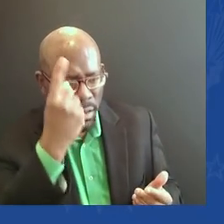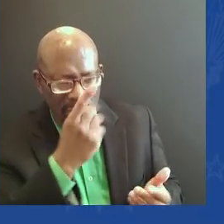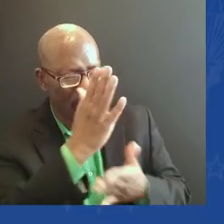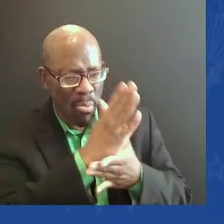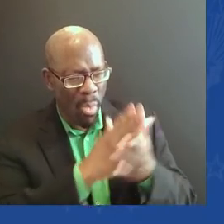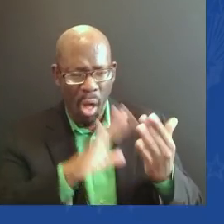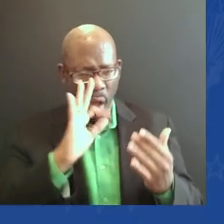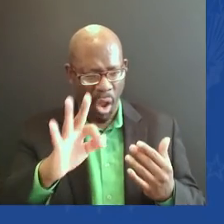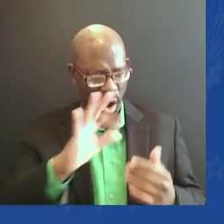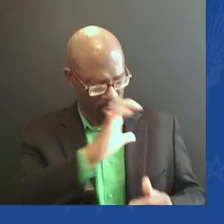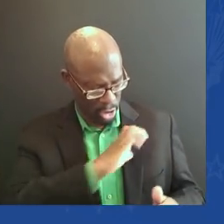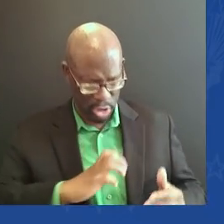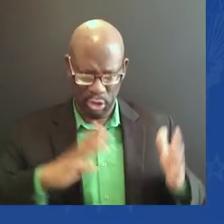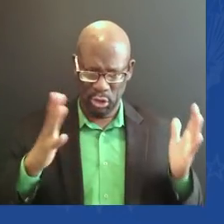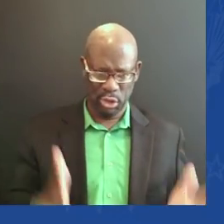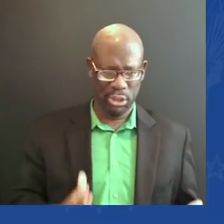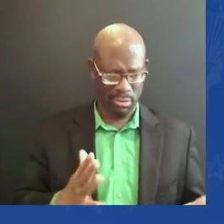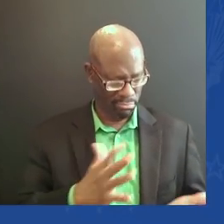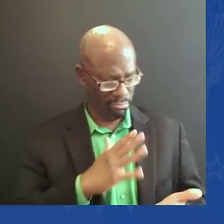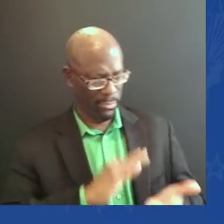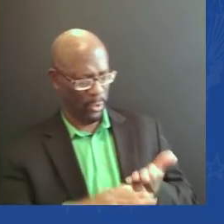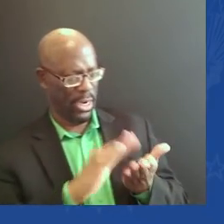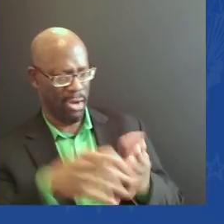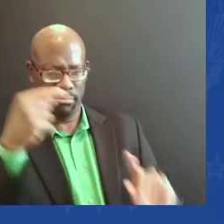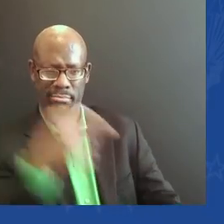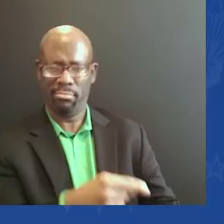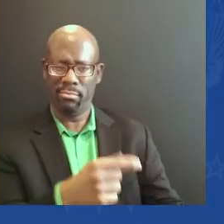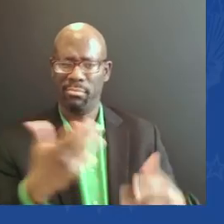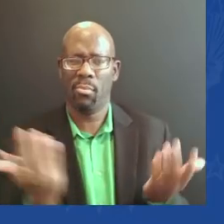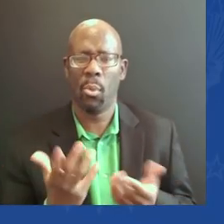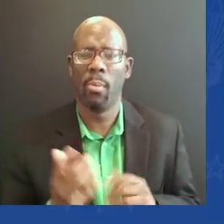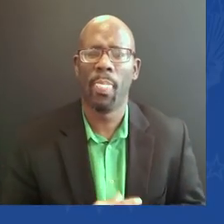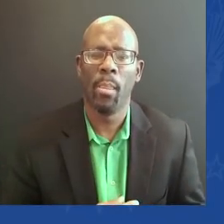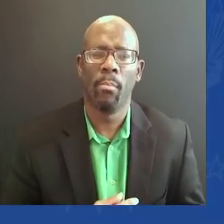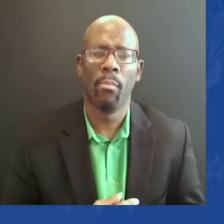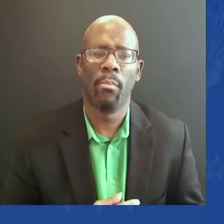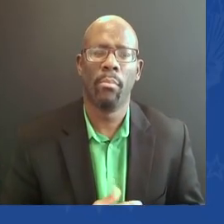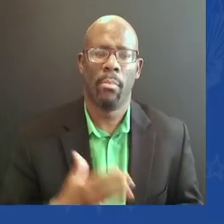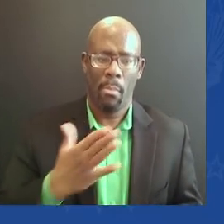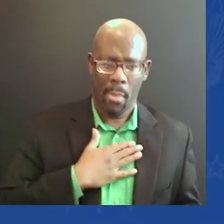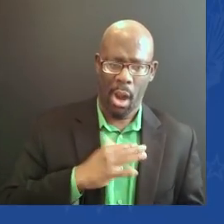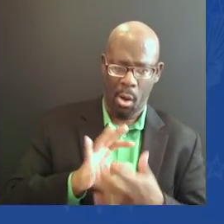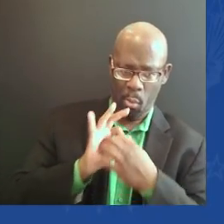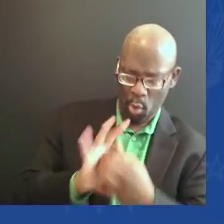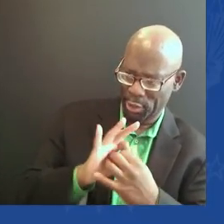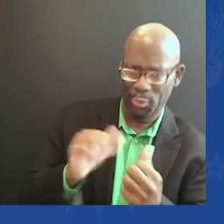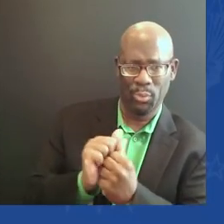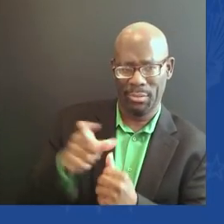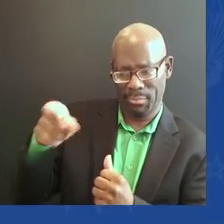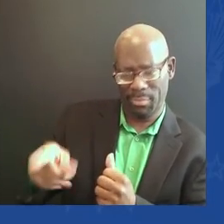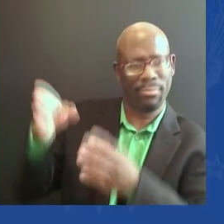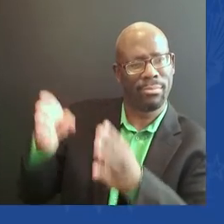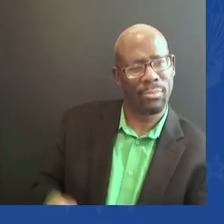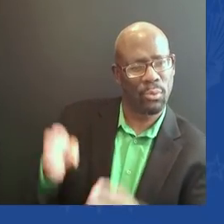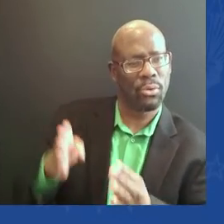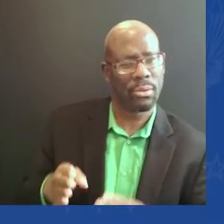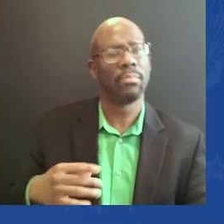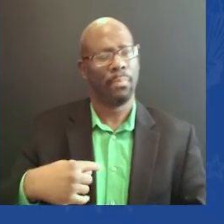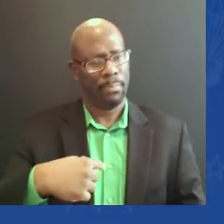And so I just find my relationship with him one that I personally take great solace in.